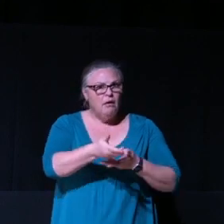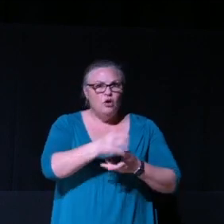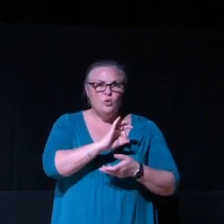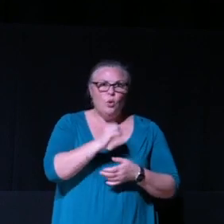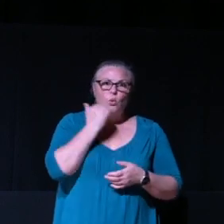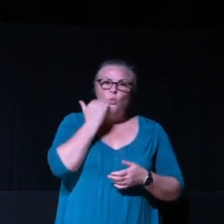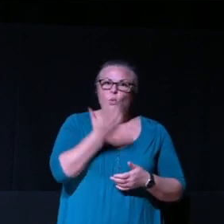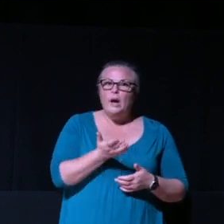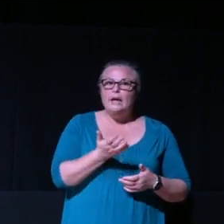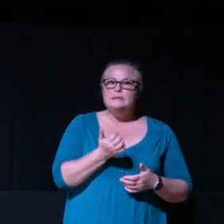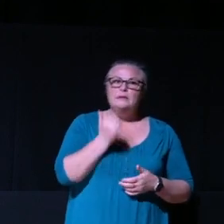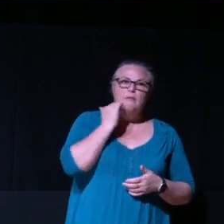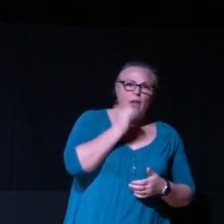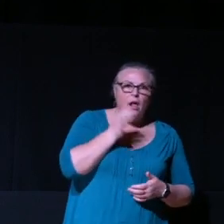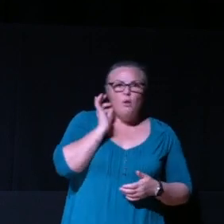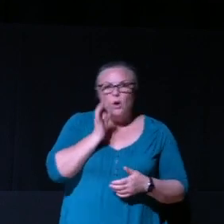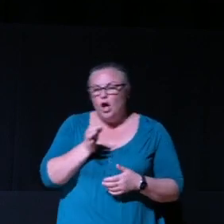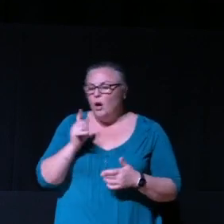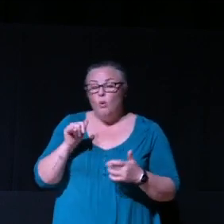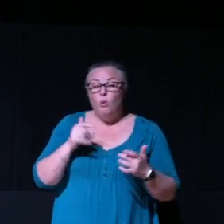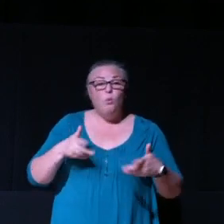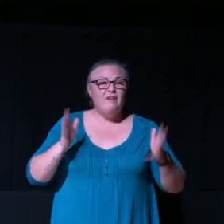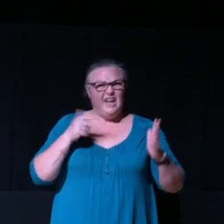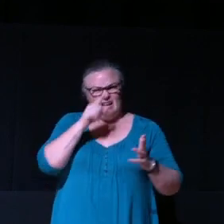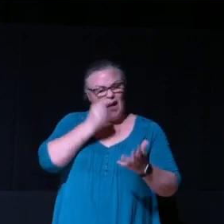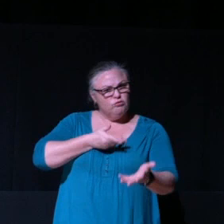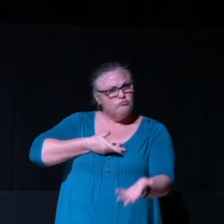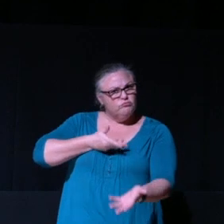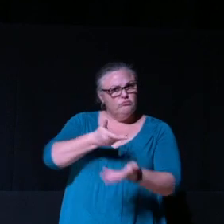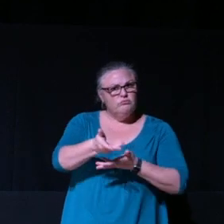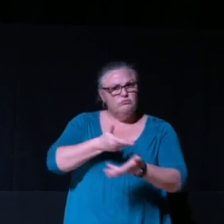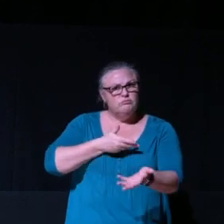sort of meaningful change and conversation. I hope that's right. I mean, I wonder whether we've